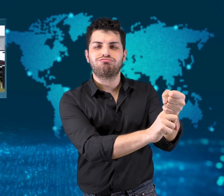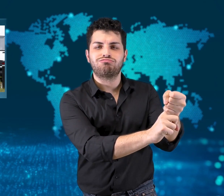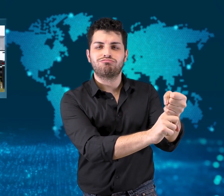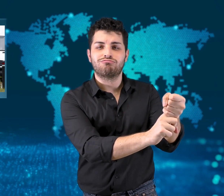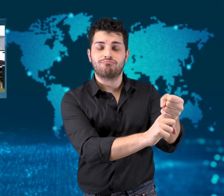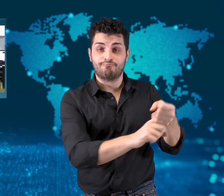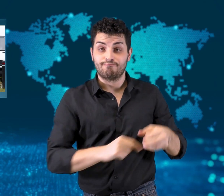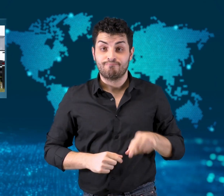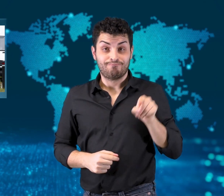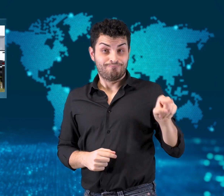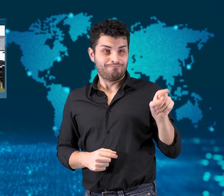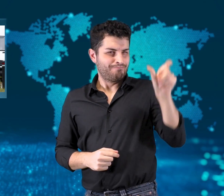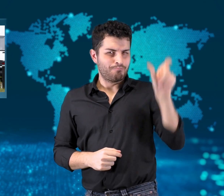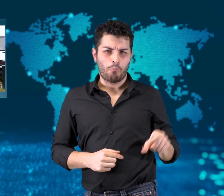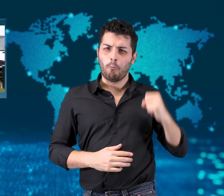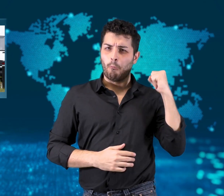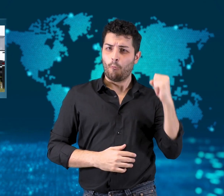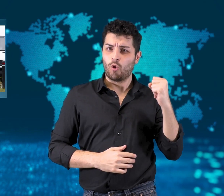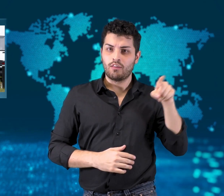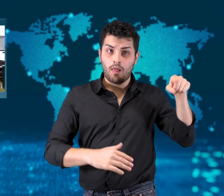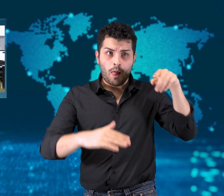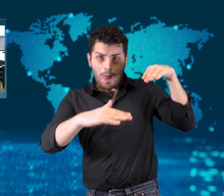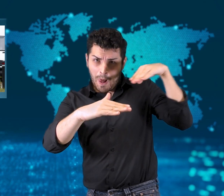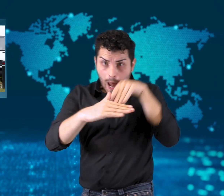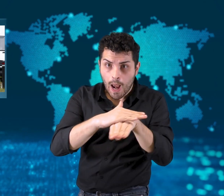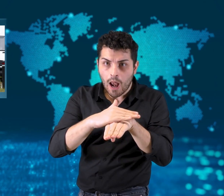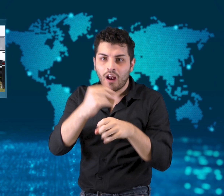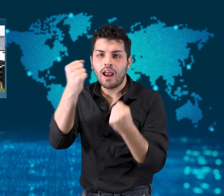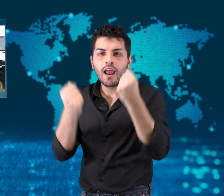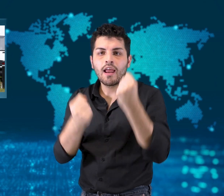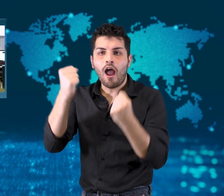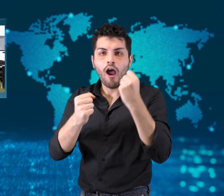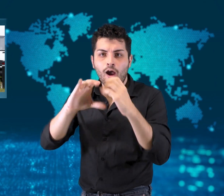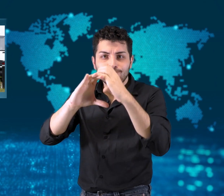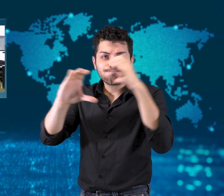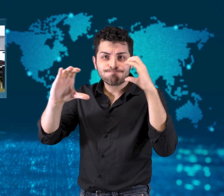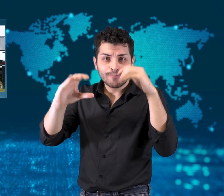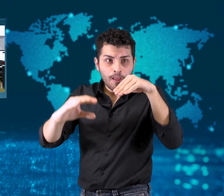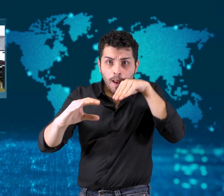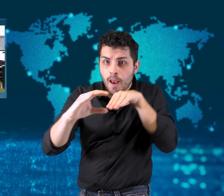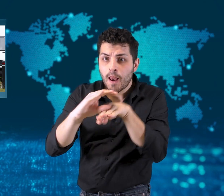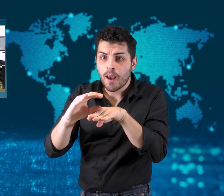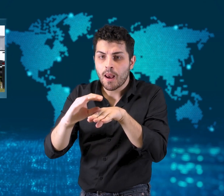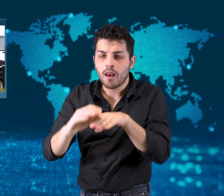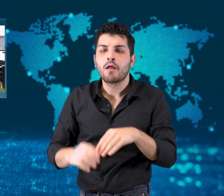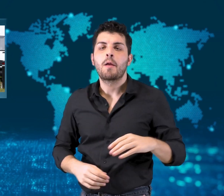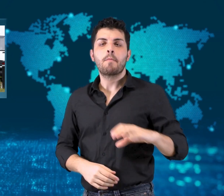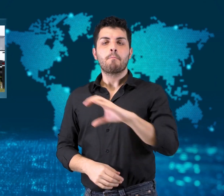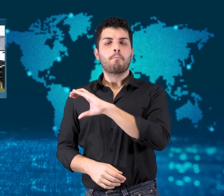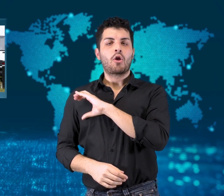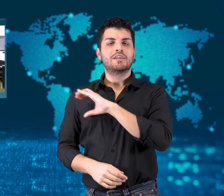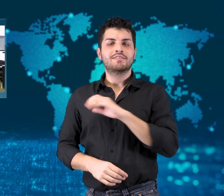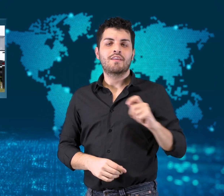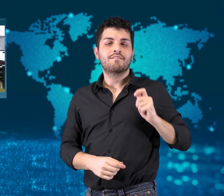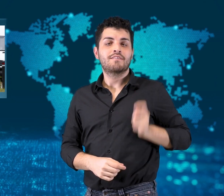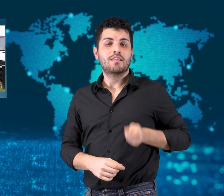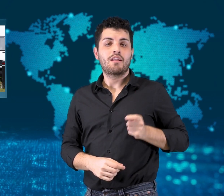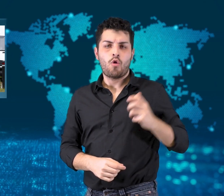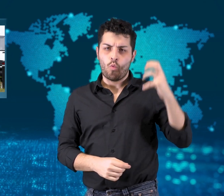but Copenhagen police officers pulled him from the vehicle.